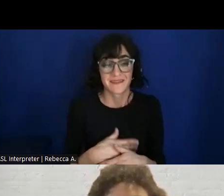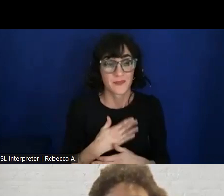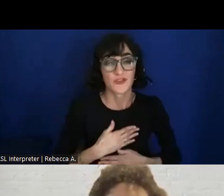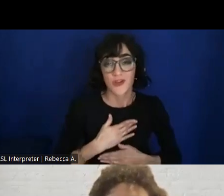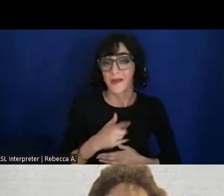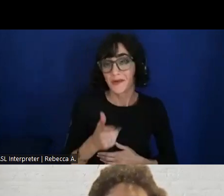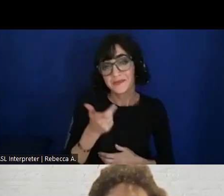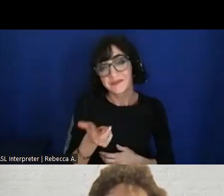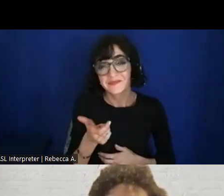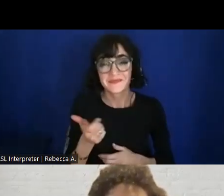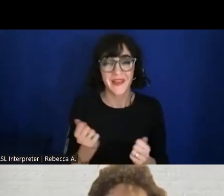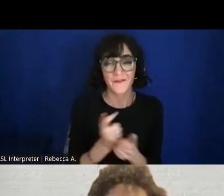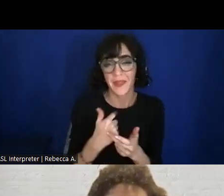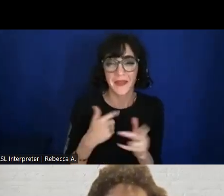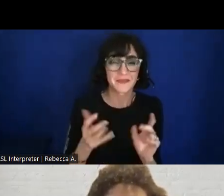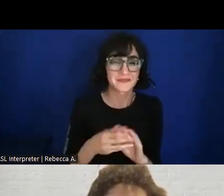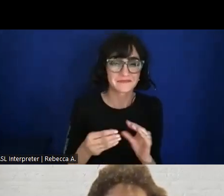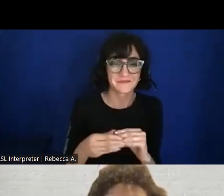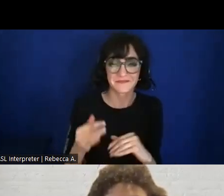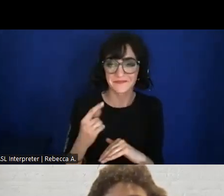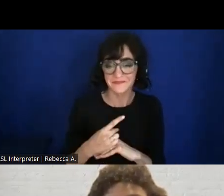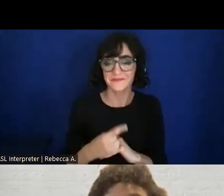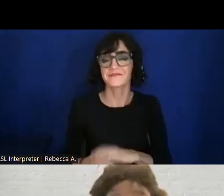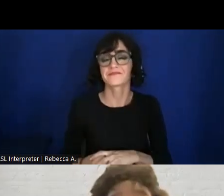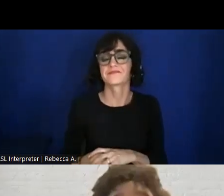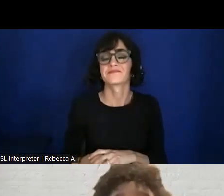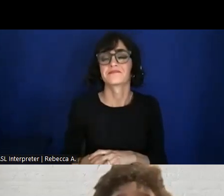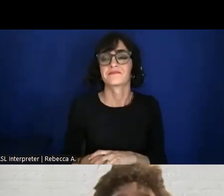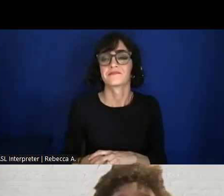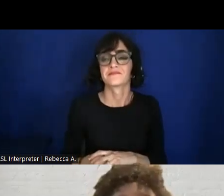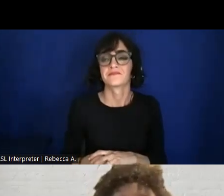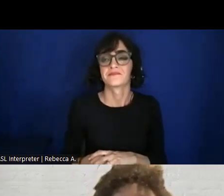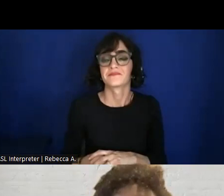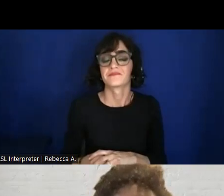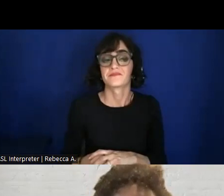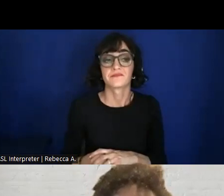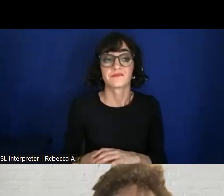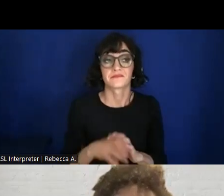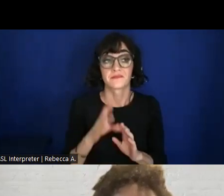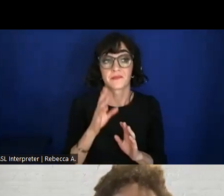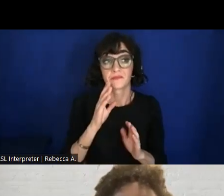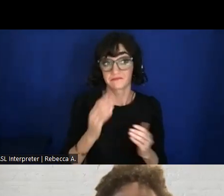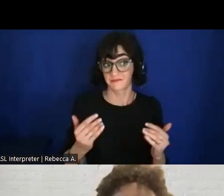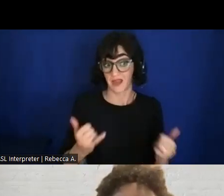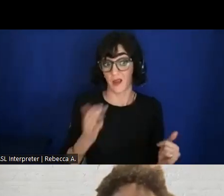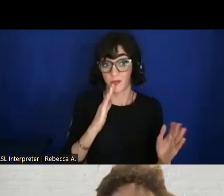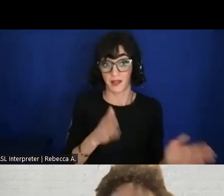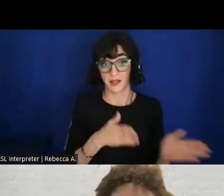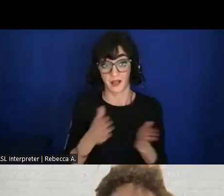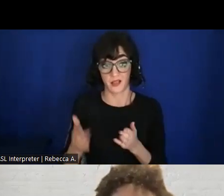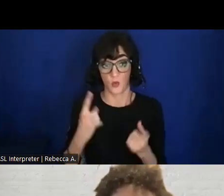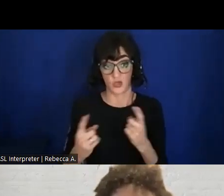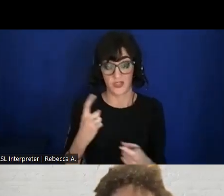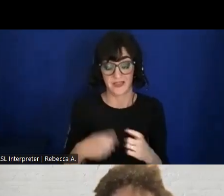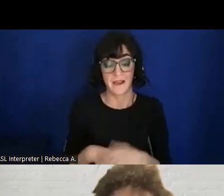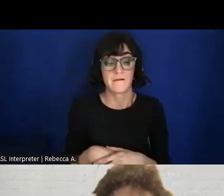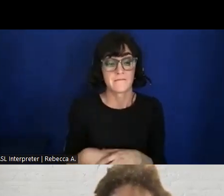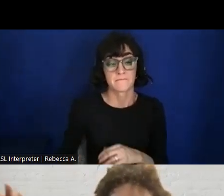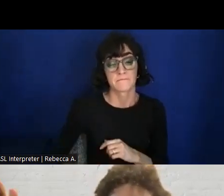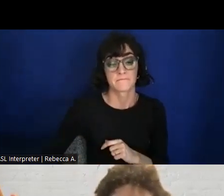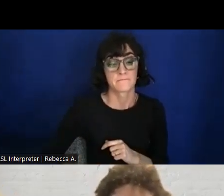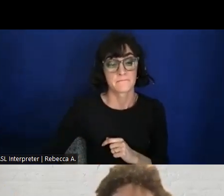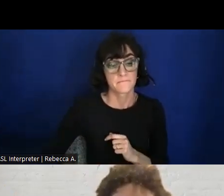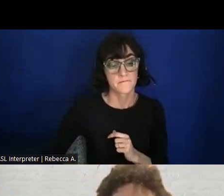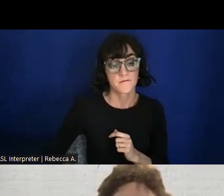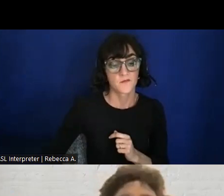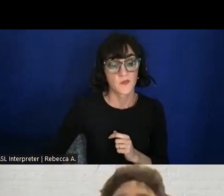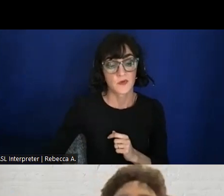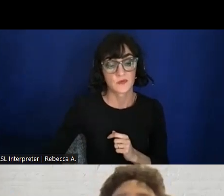and um we're going to jump over to your questions but one uh question that if you can't think